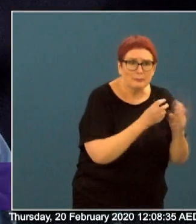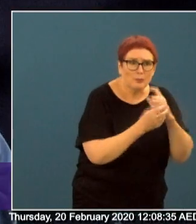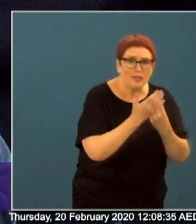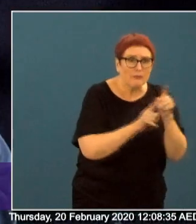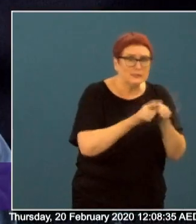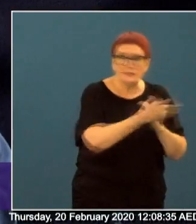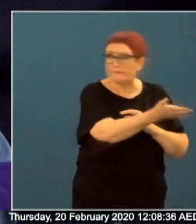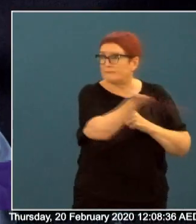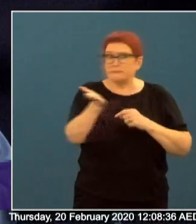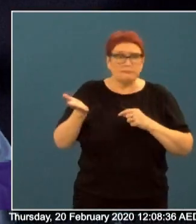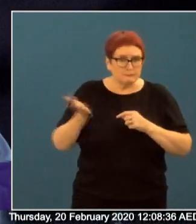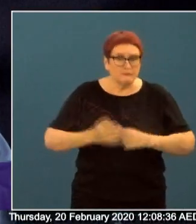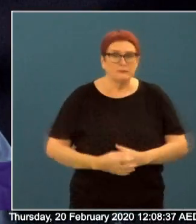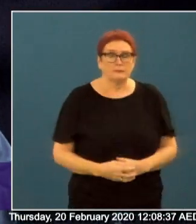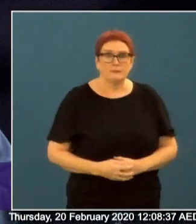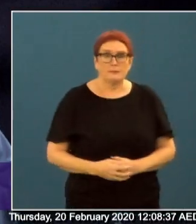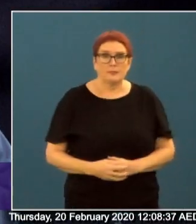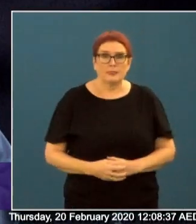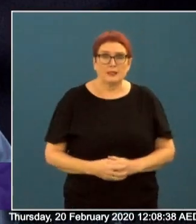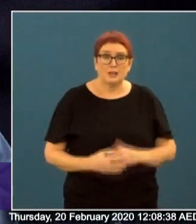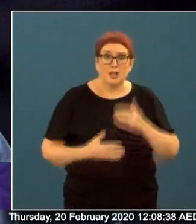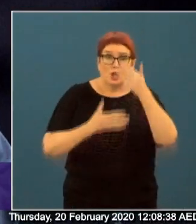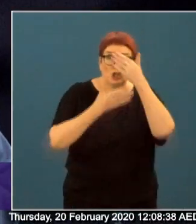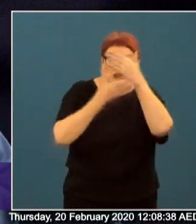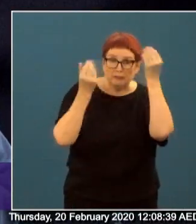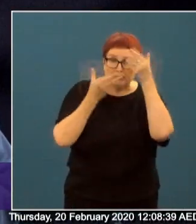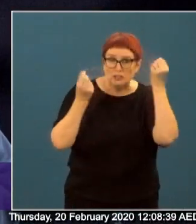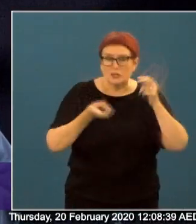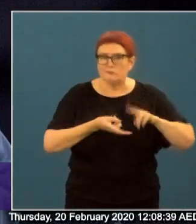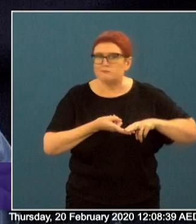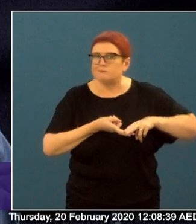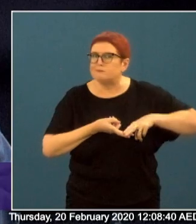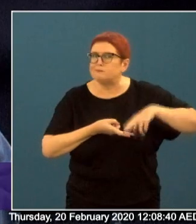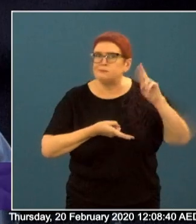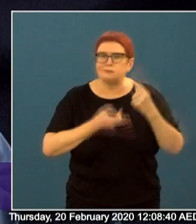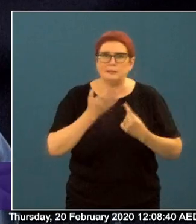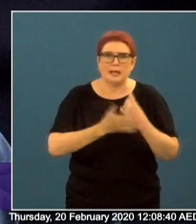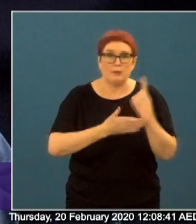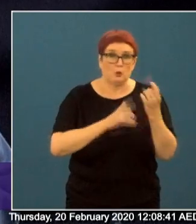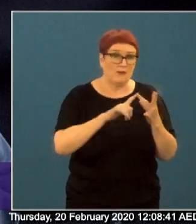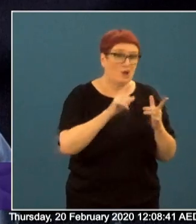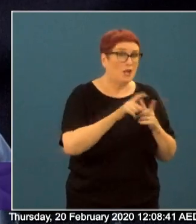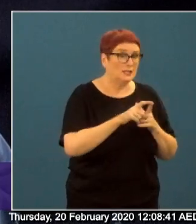So the risk of dementia is increased several fold in people with intellectual disability.